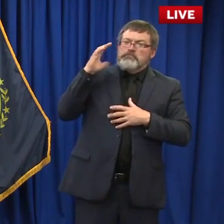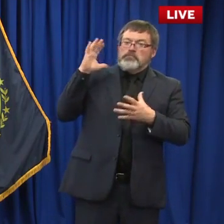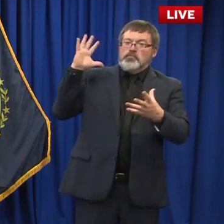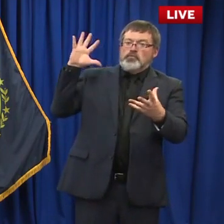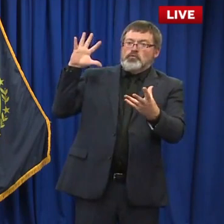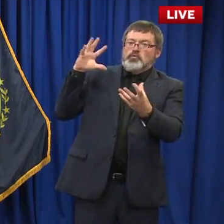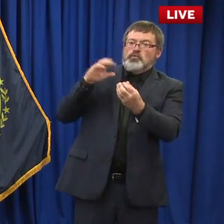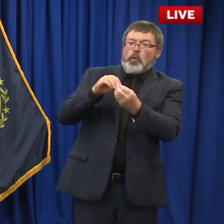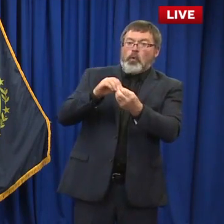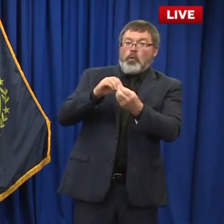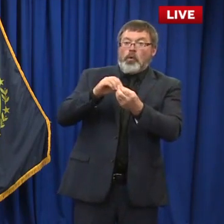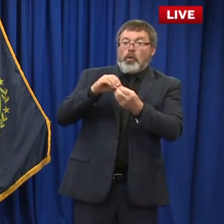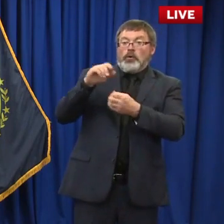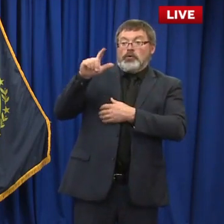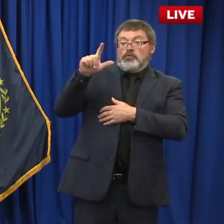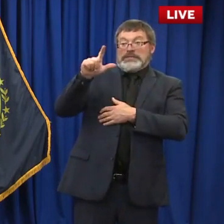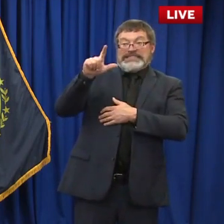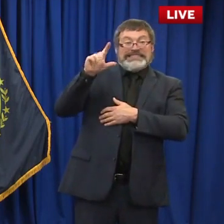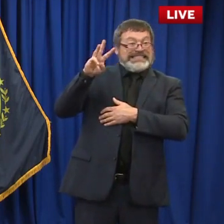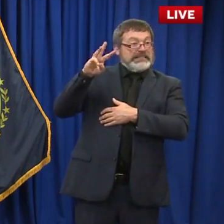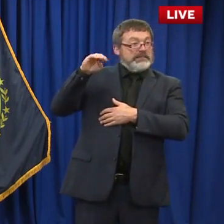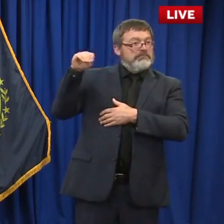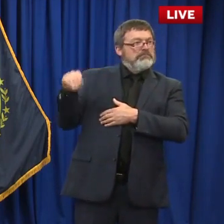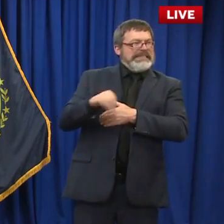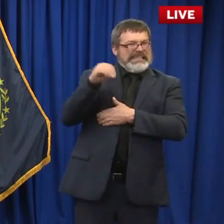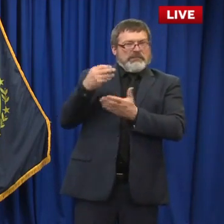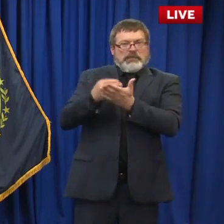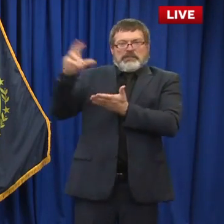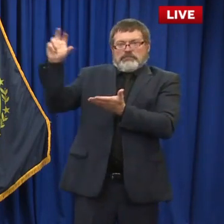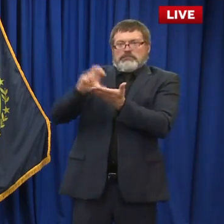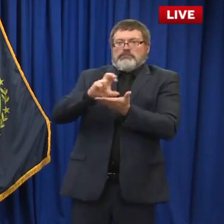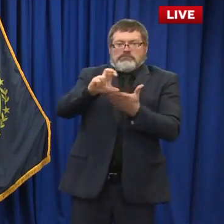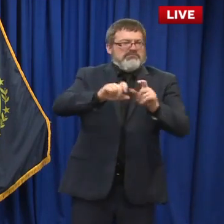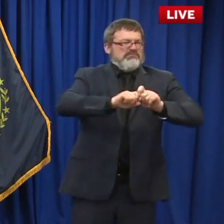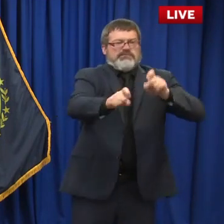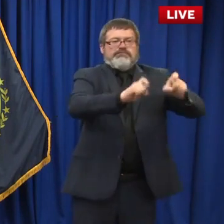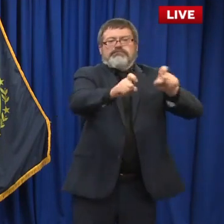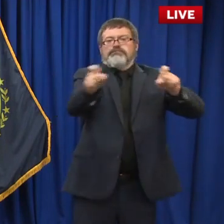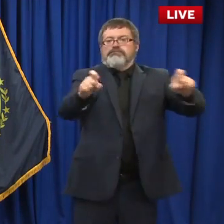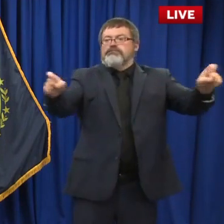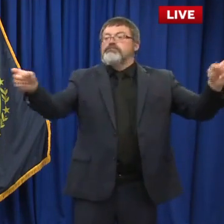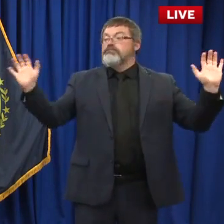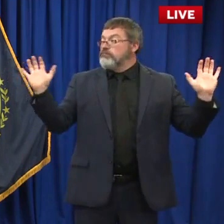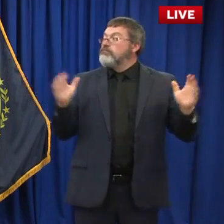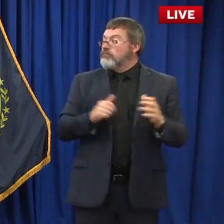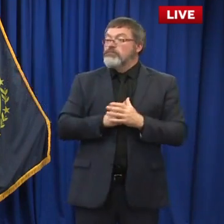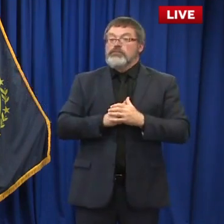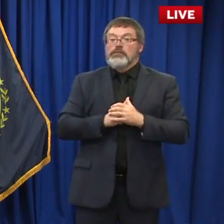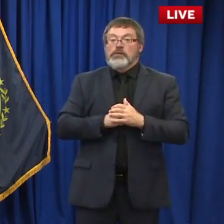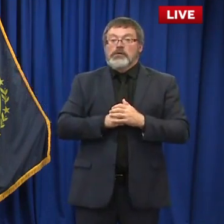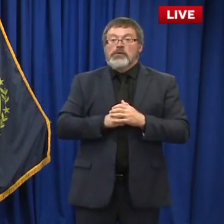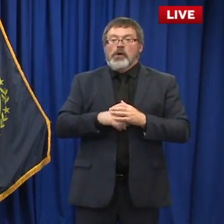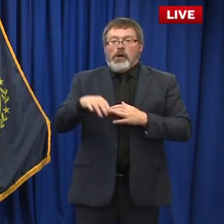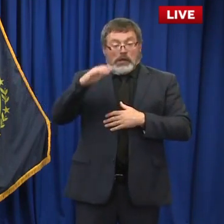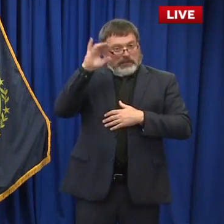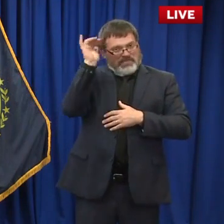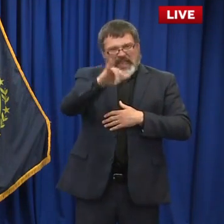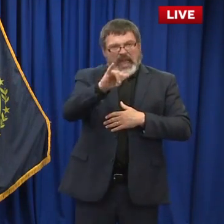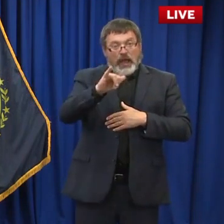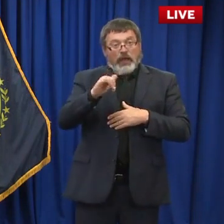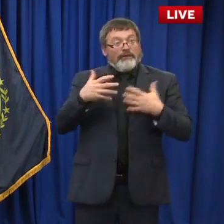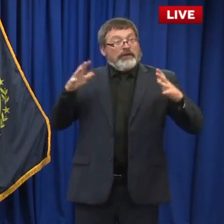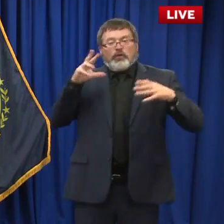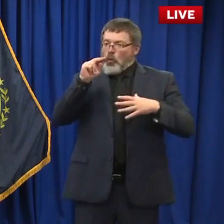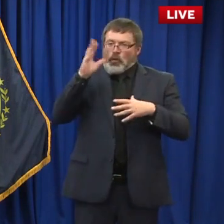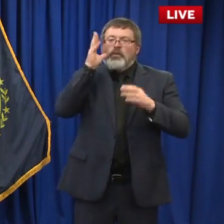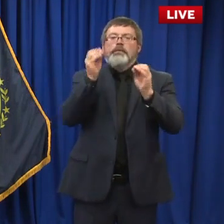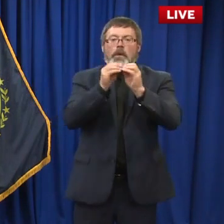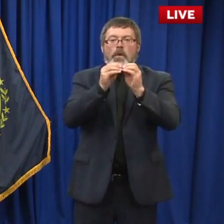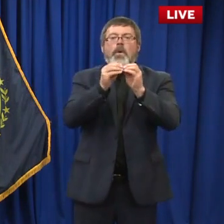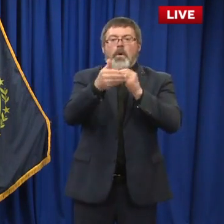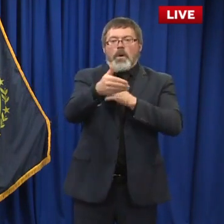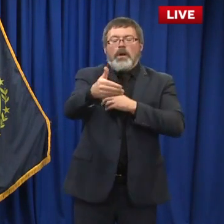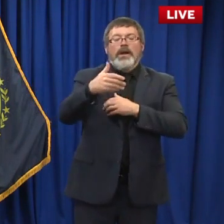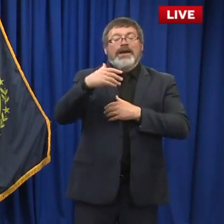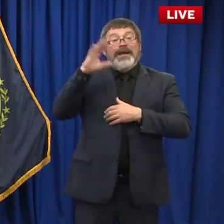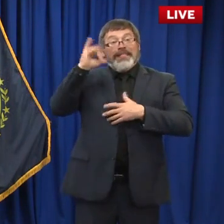APPROXIMATELY THE INITIAL AMOUNT GOING OUT THE DOOR IS AT LEAST $26 MILLION, BUT THEN THERE WILL BE A LOT OF OTHER APPLICATIONS, BECAUSE THEY -- SELF-EMPLOYMENT REQUESTS ARE A LITTLE MORE